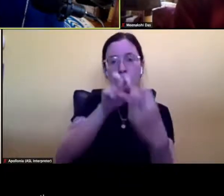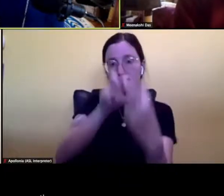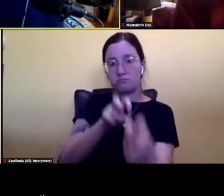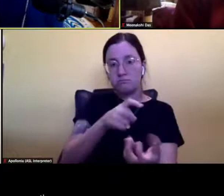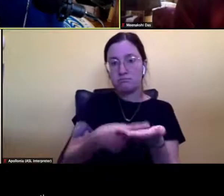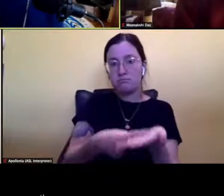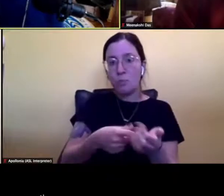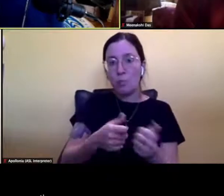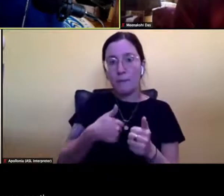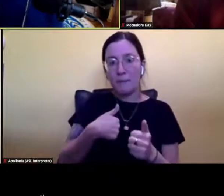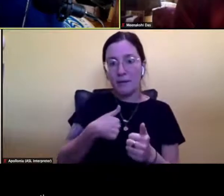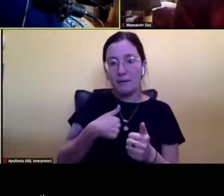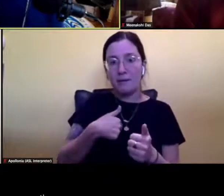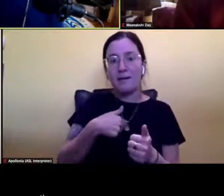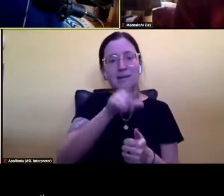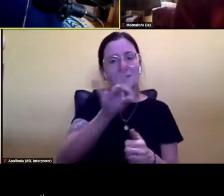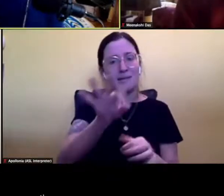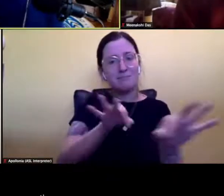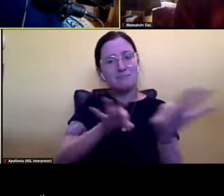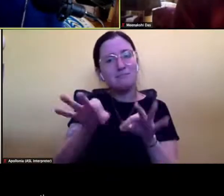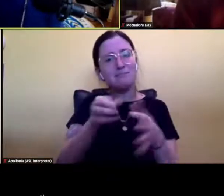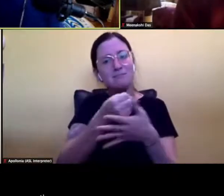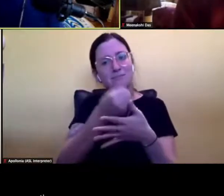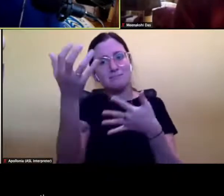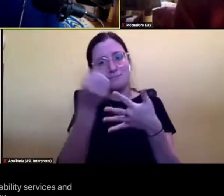explained different kinds of accommodations and what generally